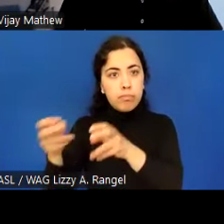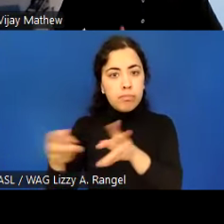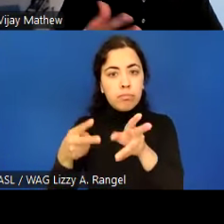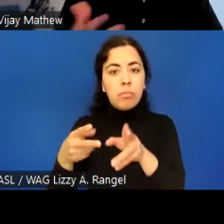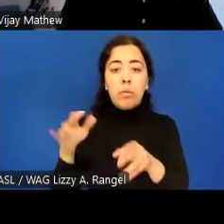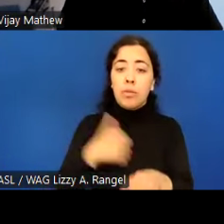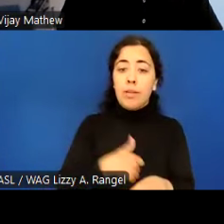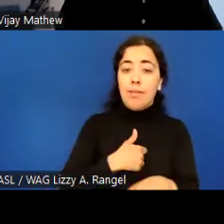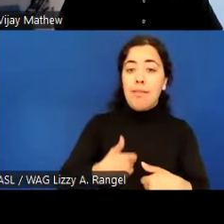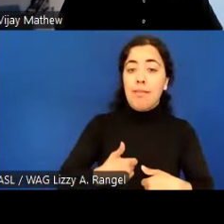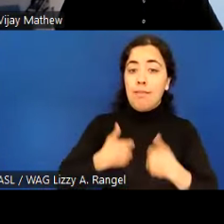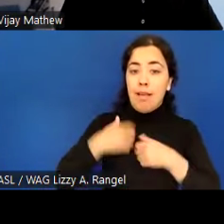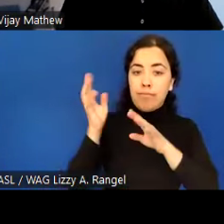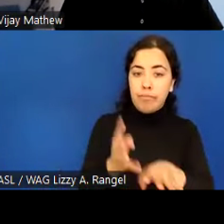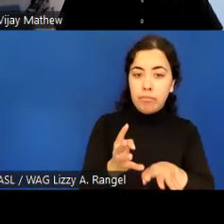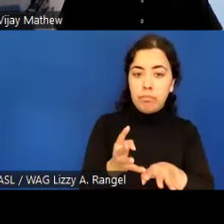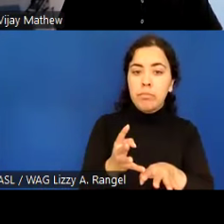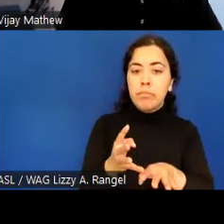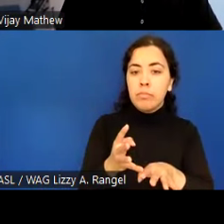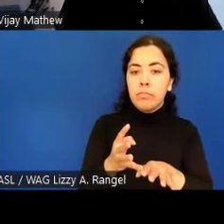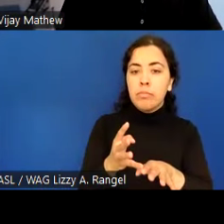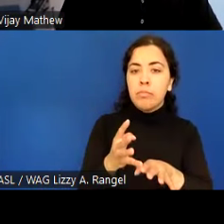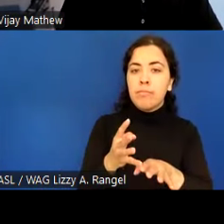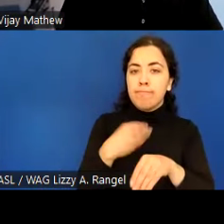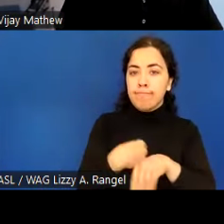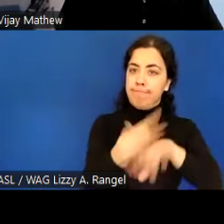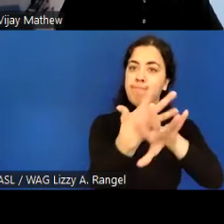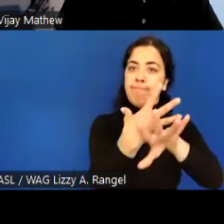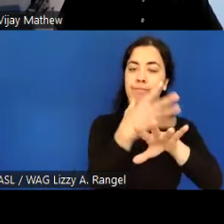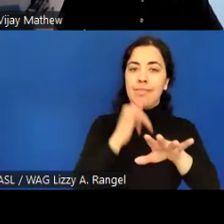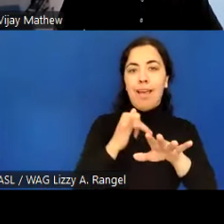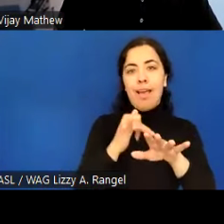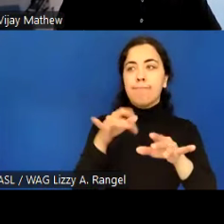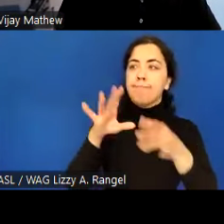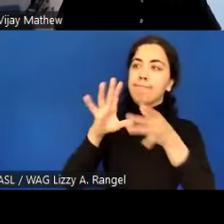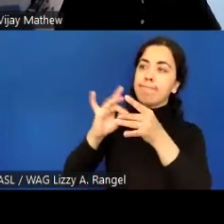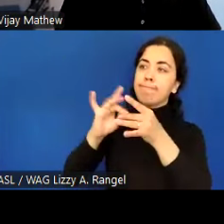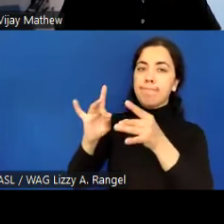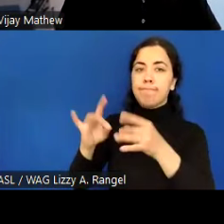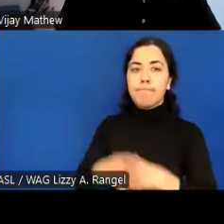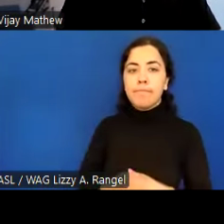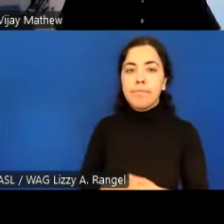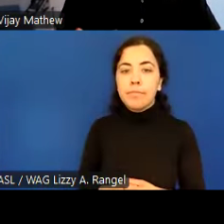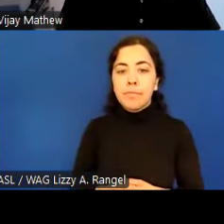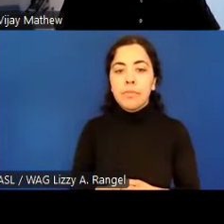All the content you see on howlround.com is produced by professionals who are interested